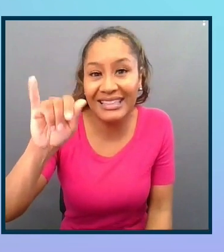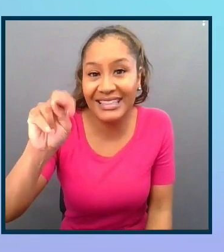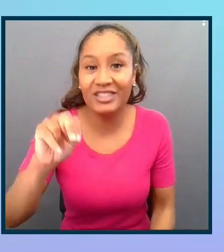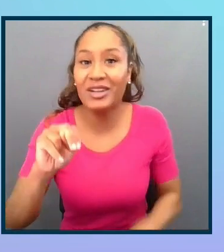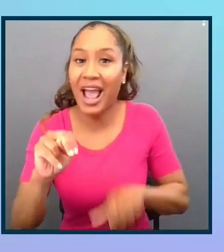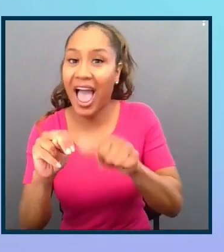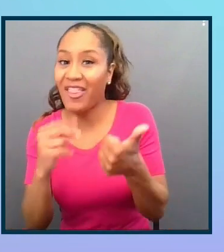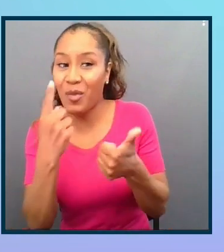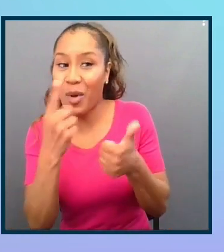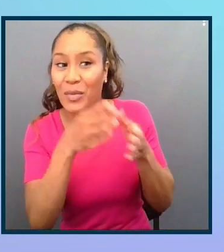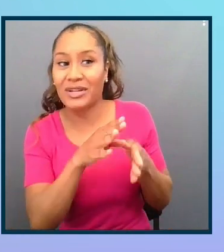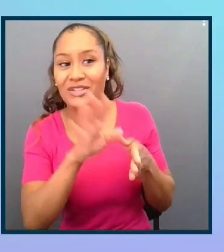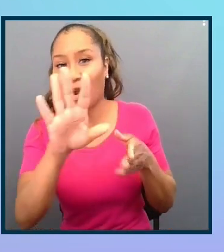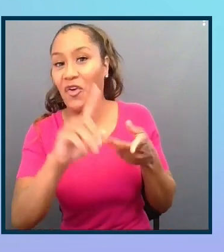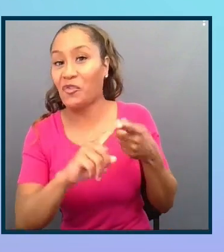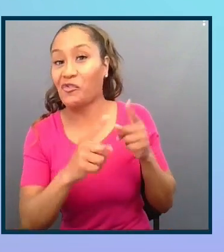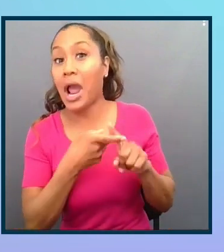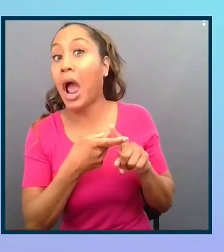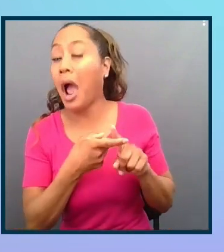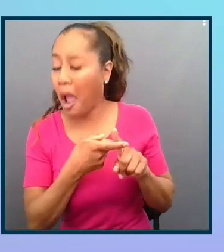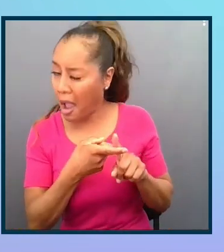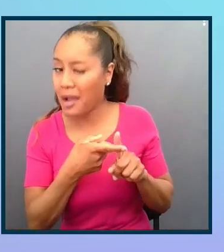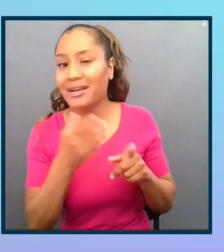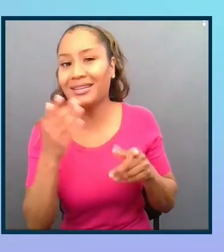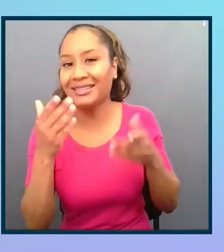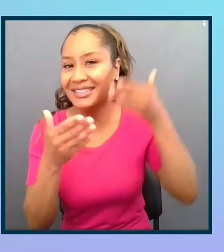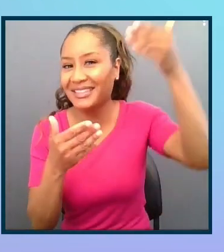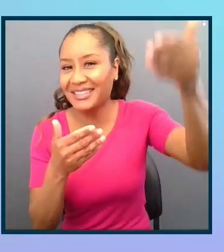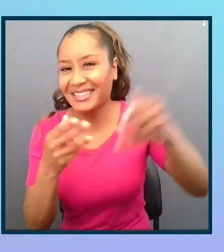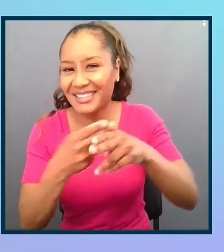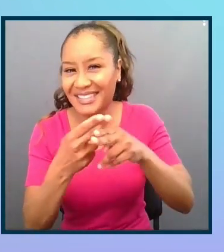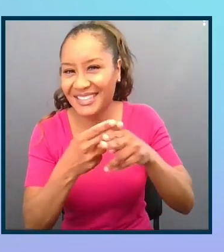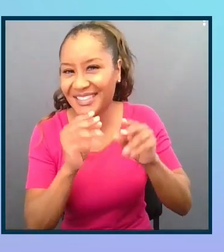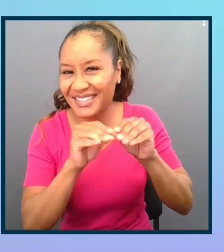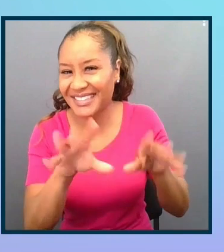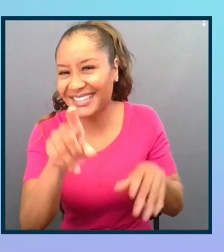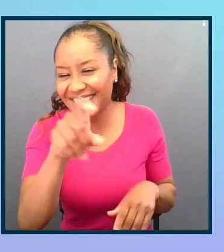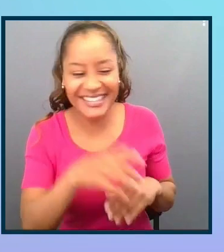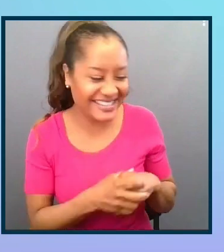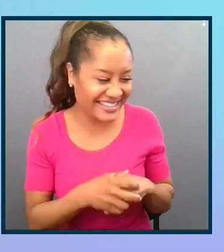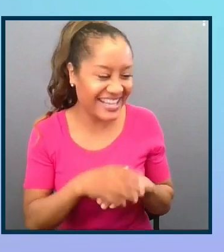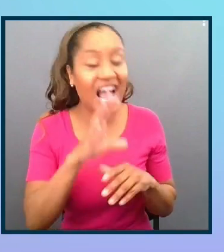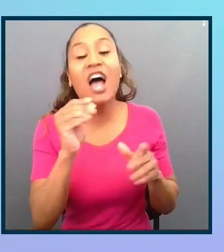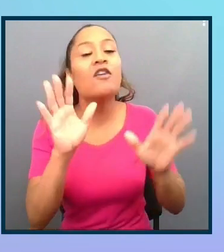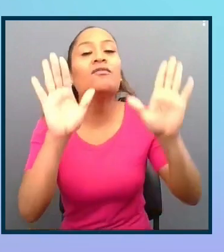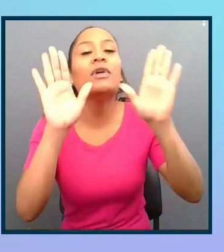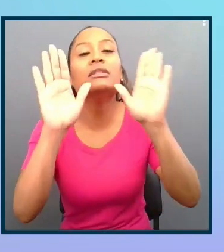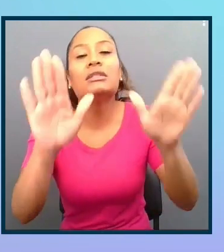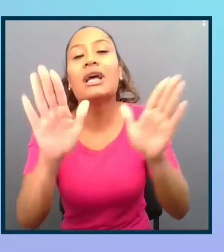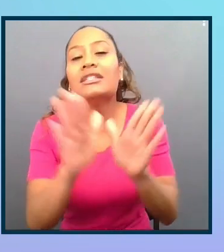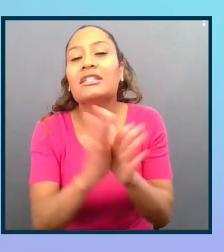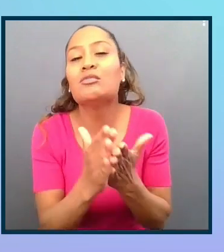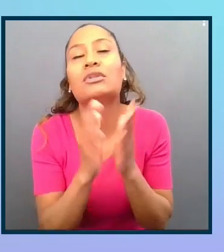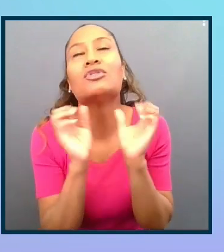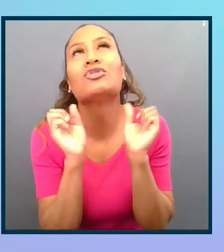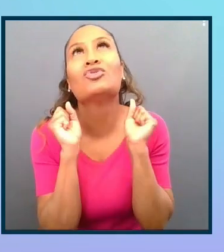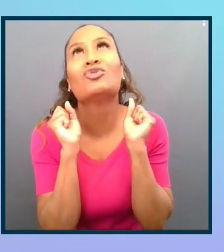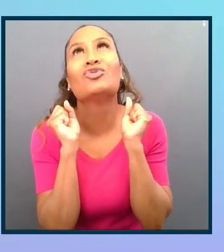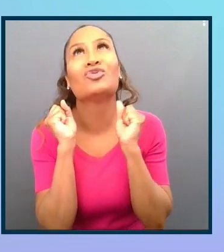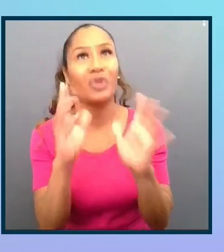sometime in the near future. And there are fantastic books, so many fantastic books and leaders,